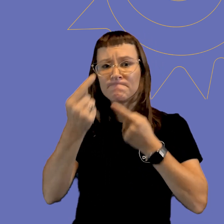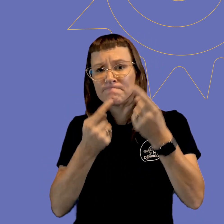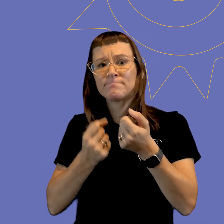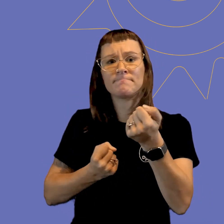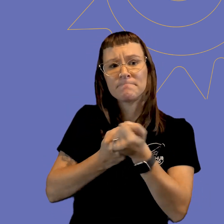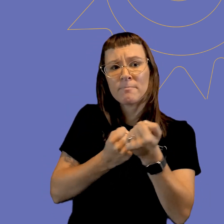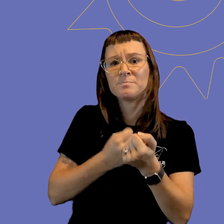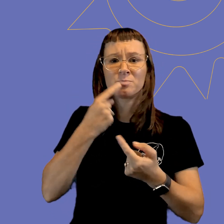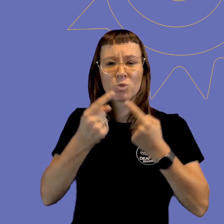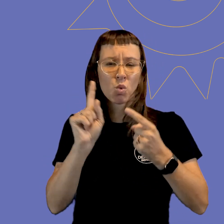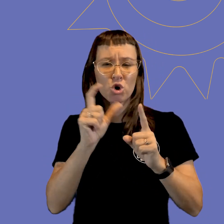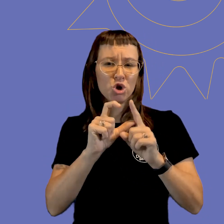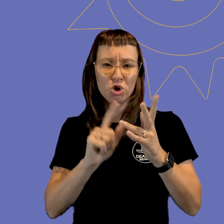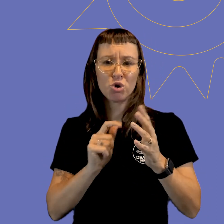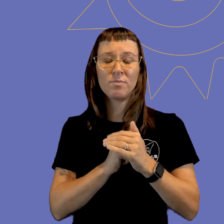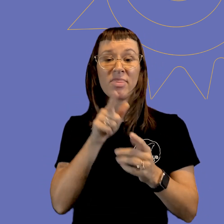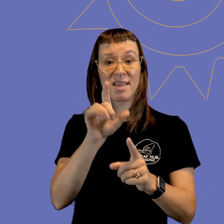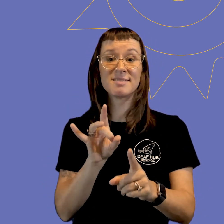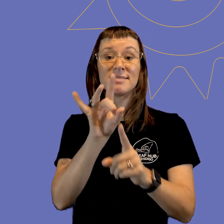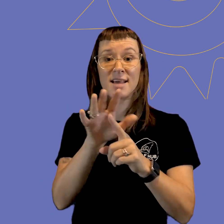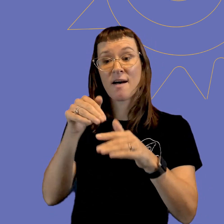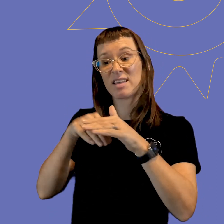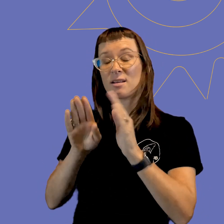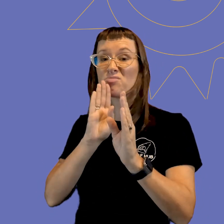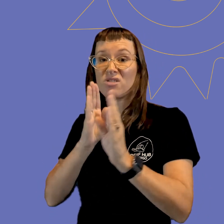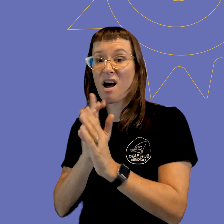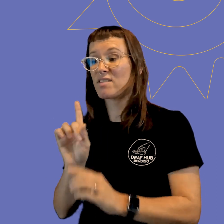to self-collect, you'll have support from your healthcare provider to make sure you understand